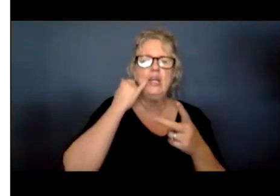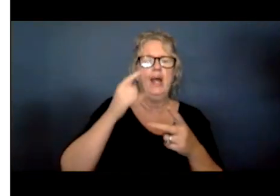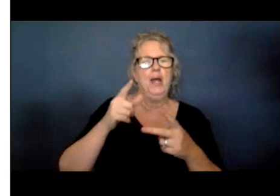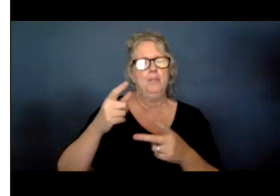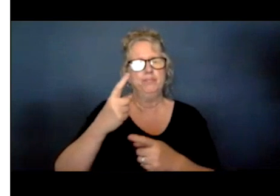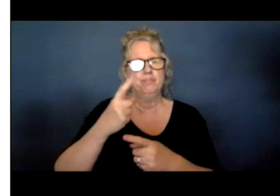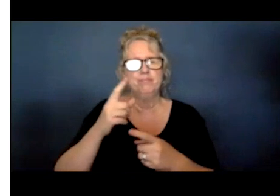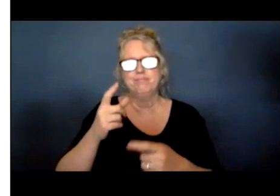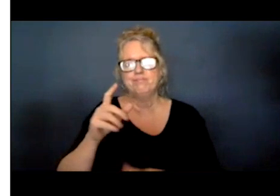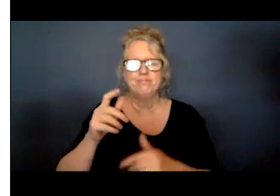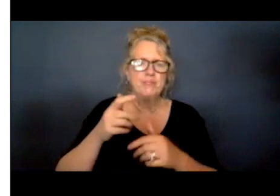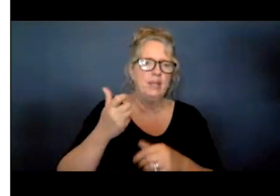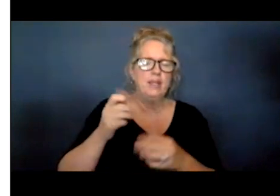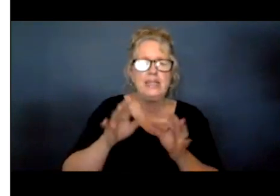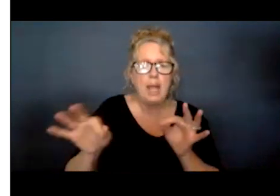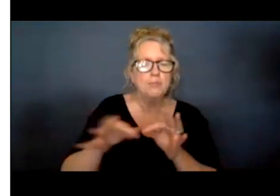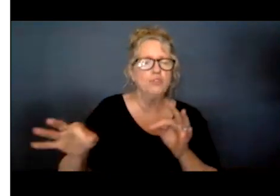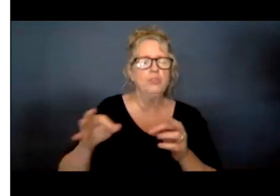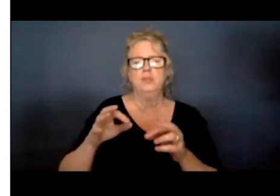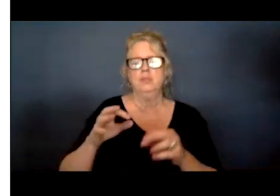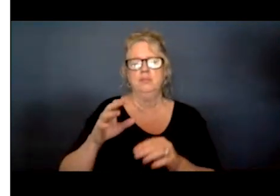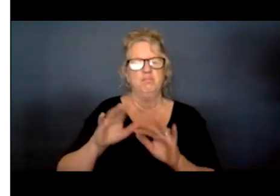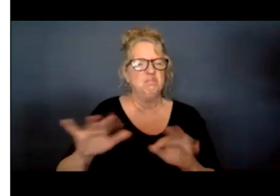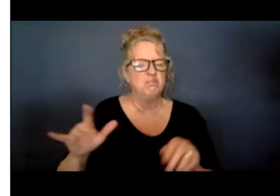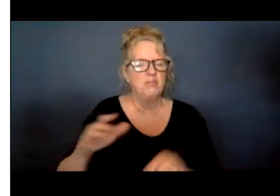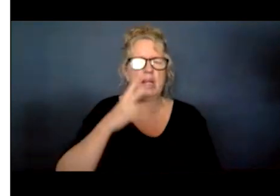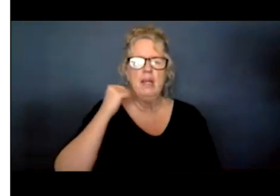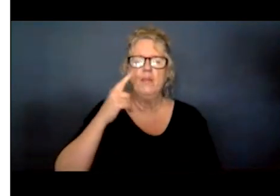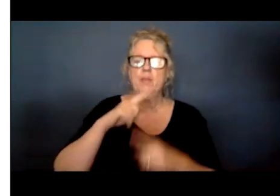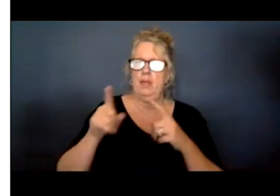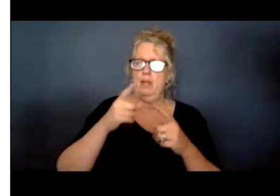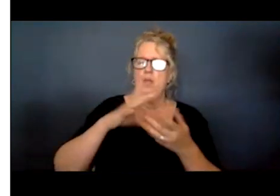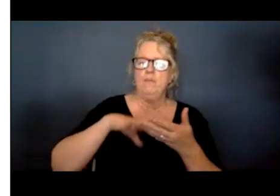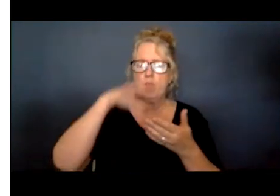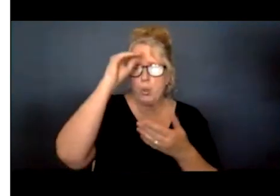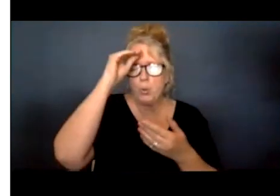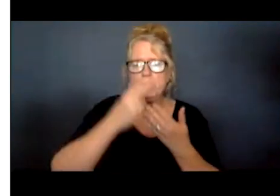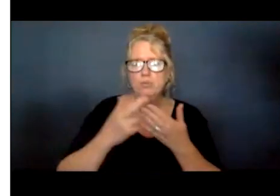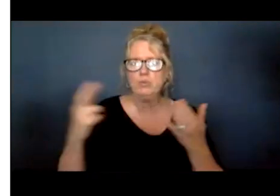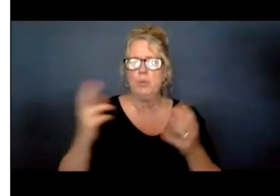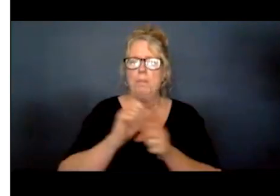using captions, and more. The abundance of learning resources makes it more feasible